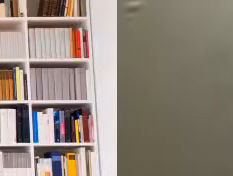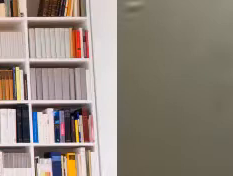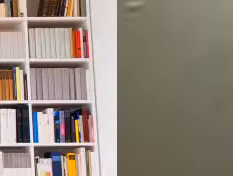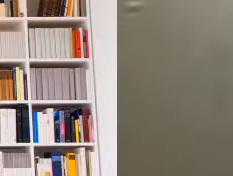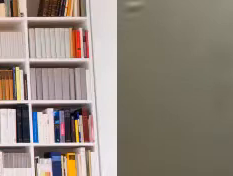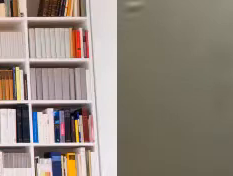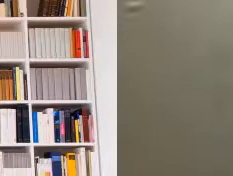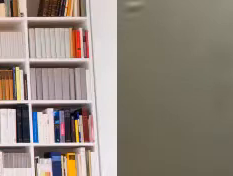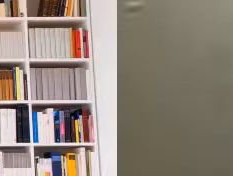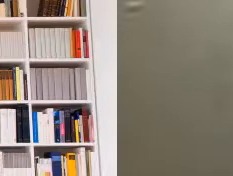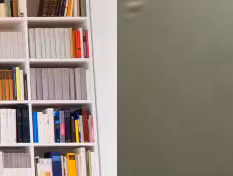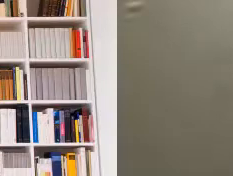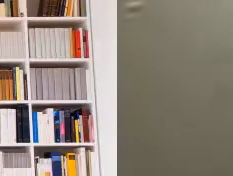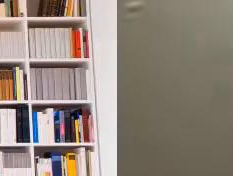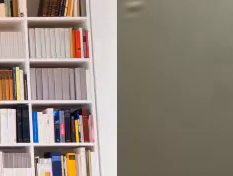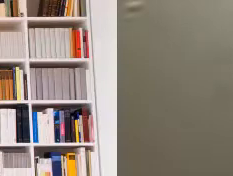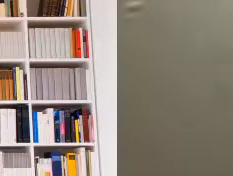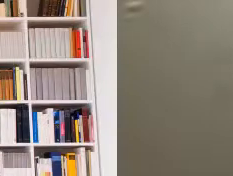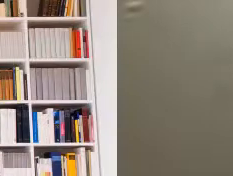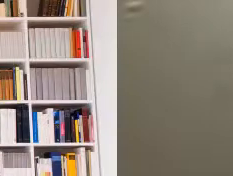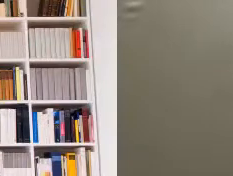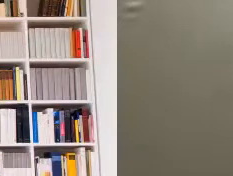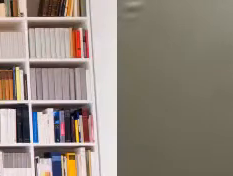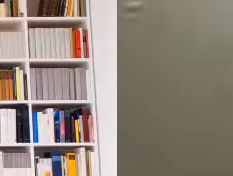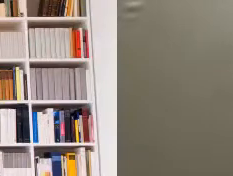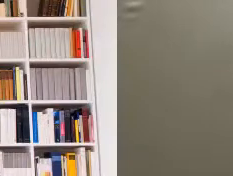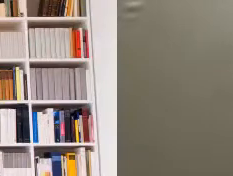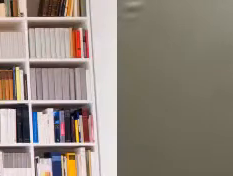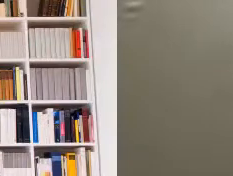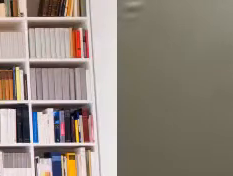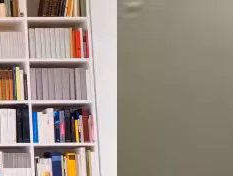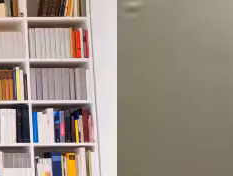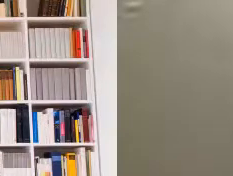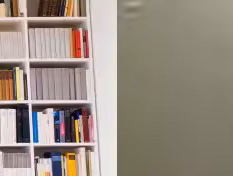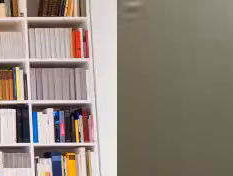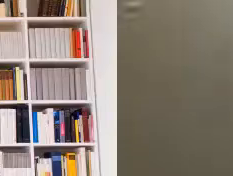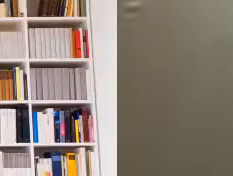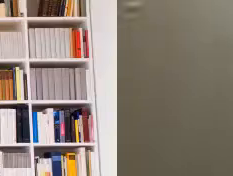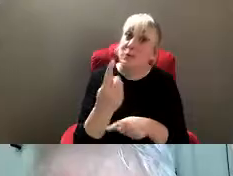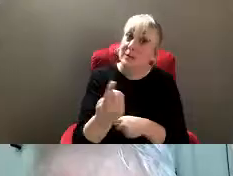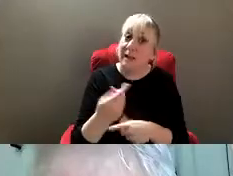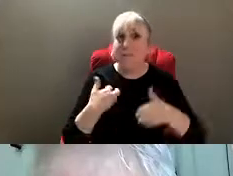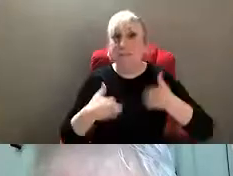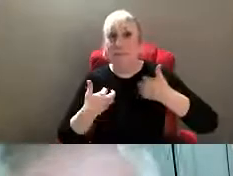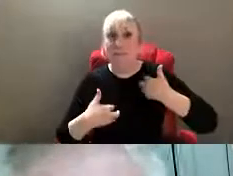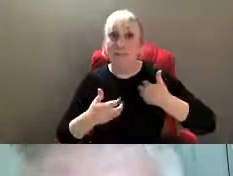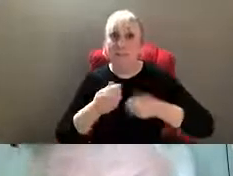network of women with disabilities uh but others who would like to join the community and join us